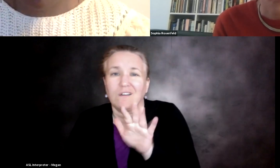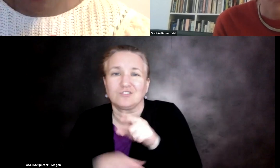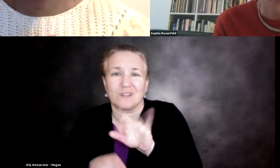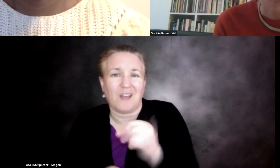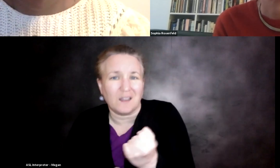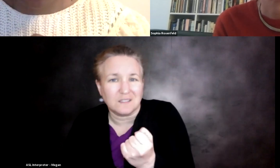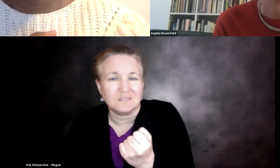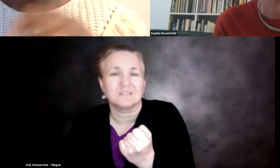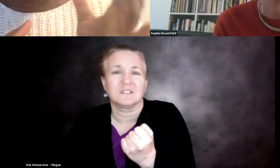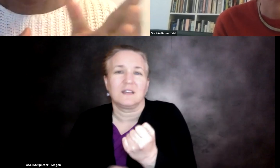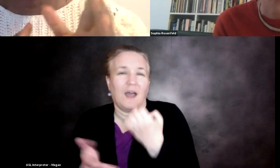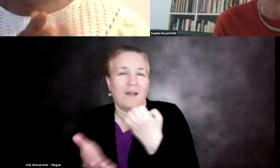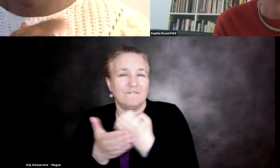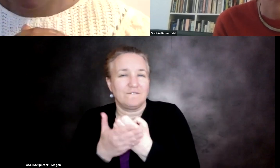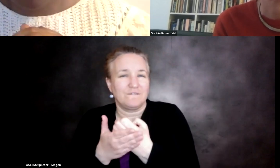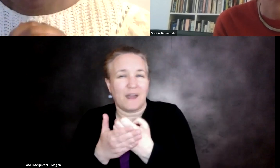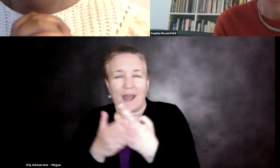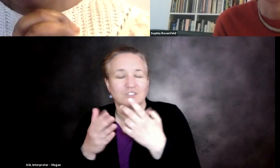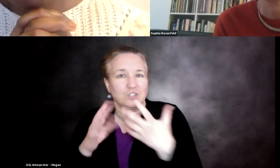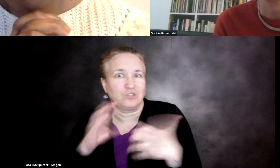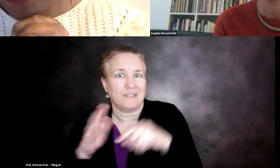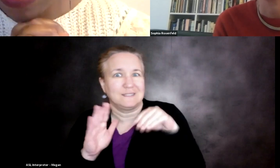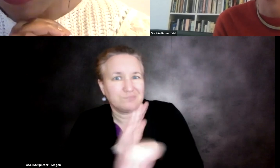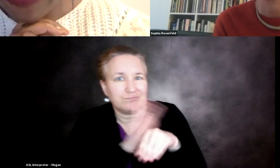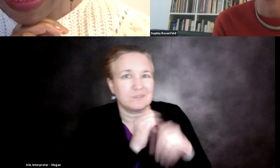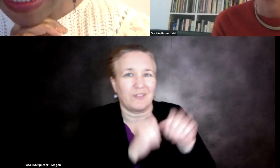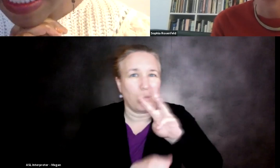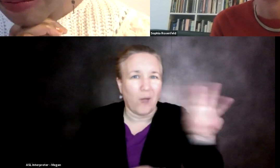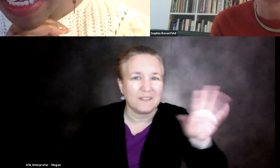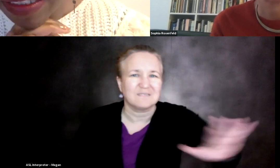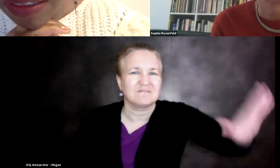of financial crises in the US. And I think all of this has an impact